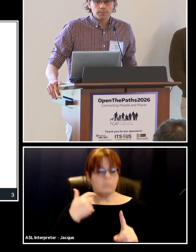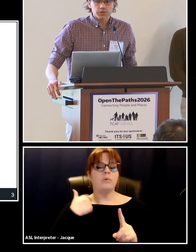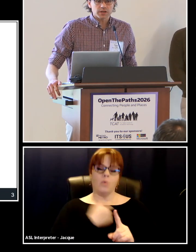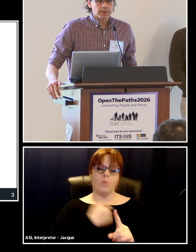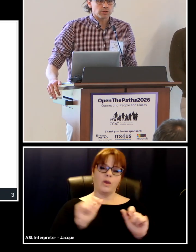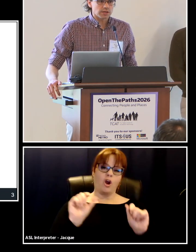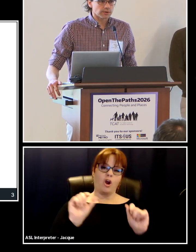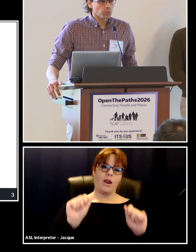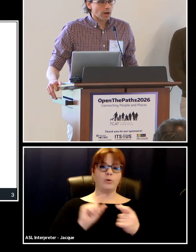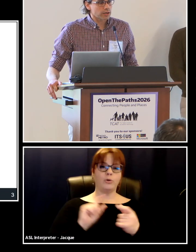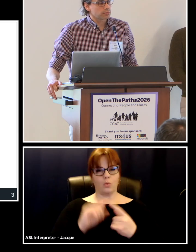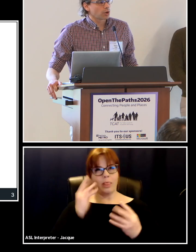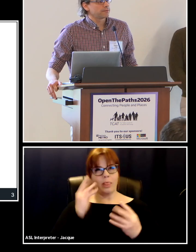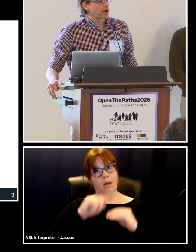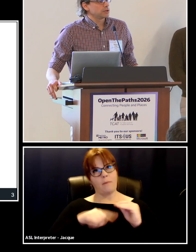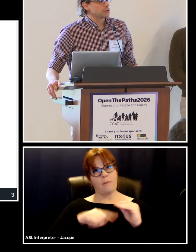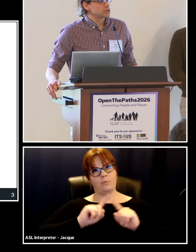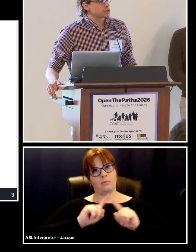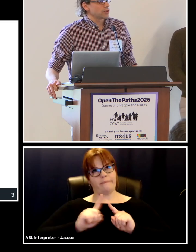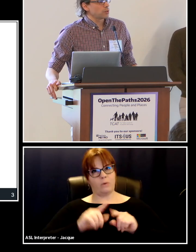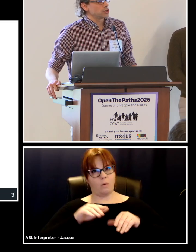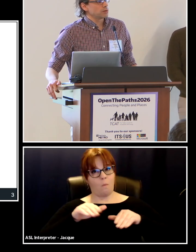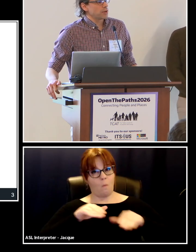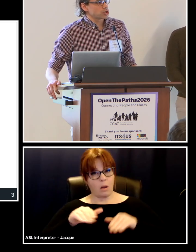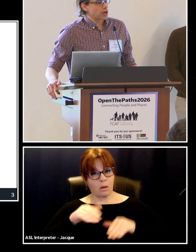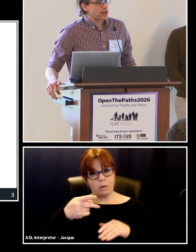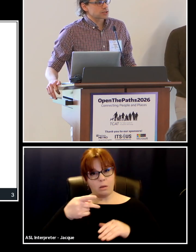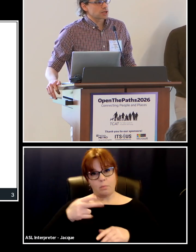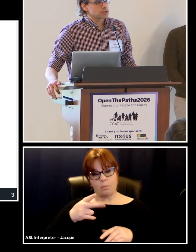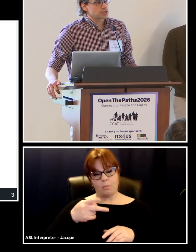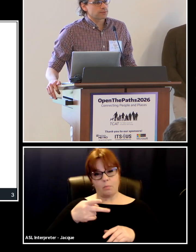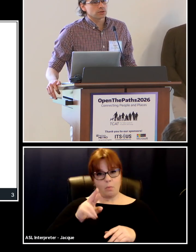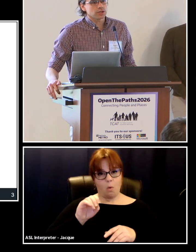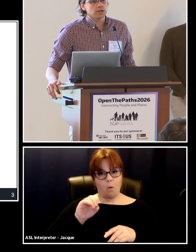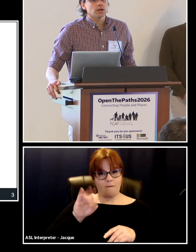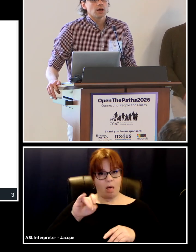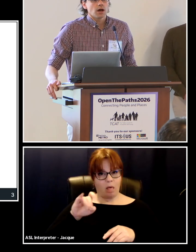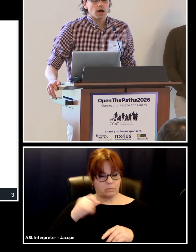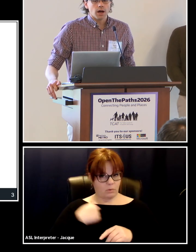um think about different walking profiles so that we can measure access differently